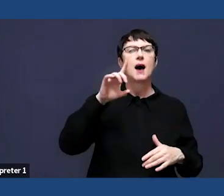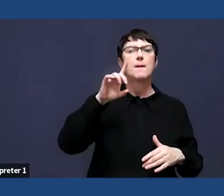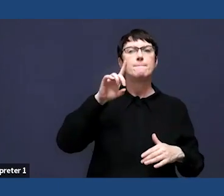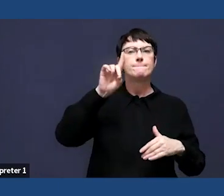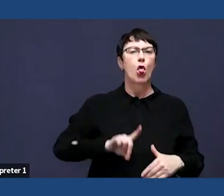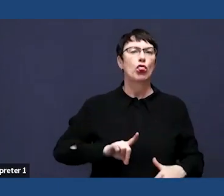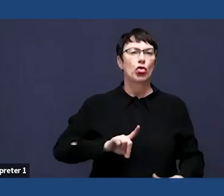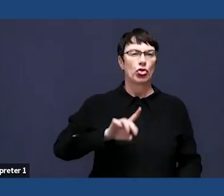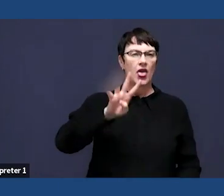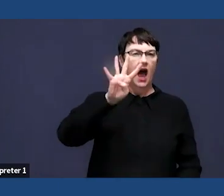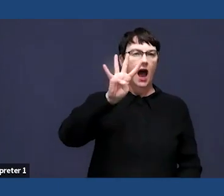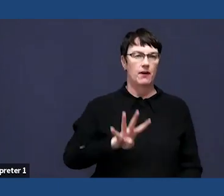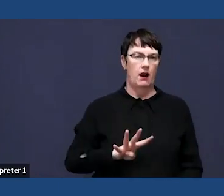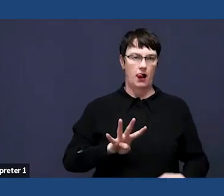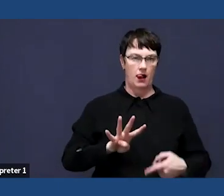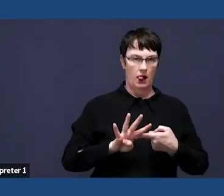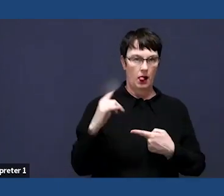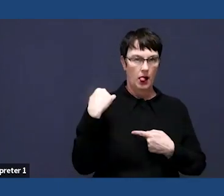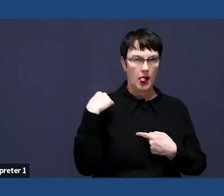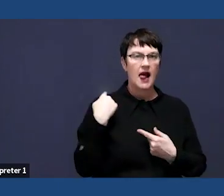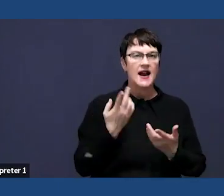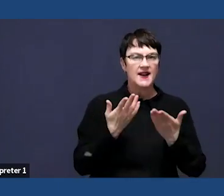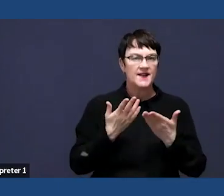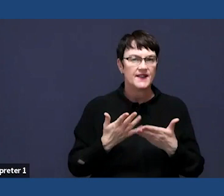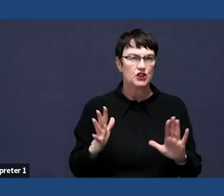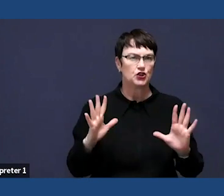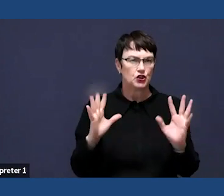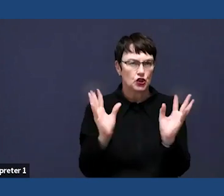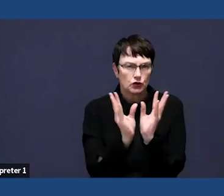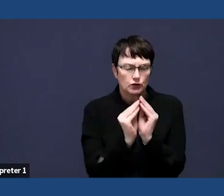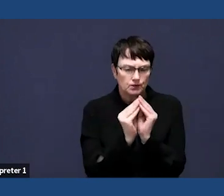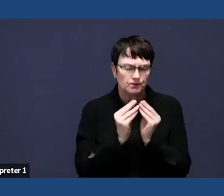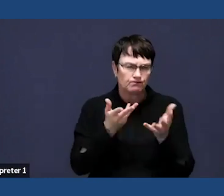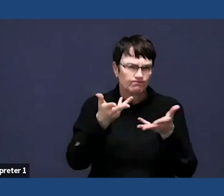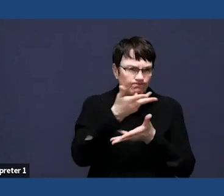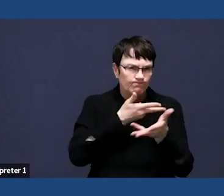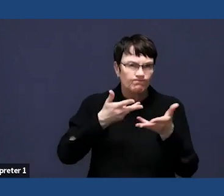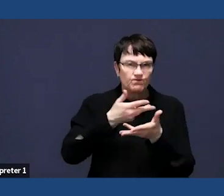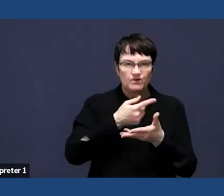on the Convention on the Rights of Older Persons and the identification of possible gaps in